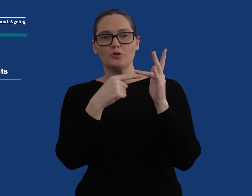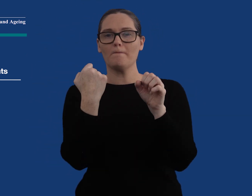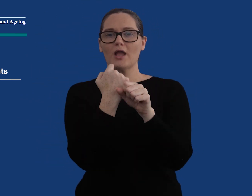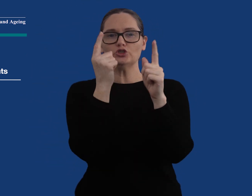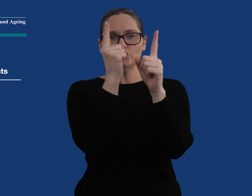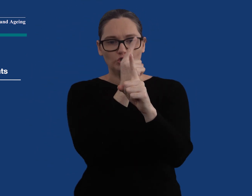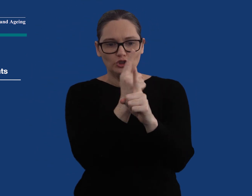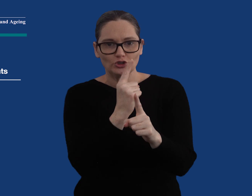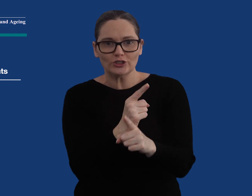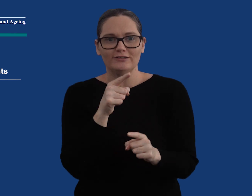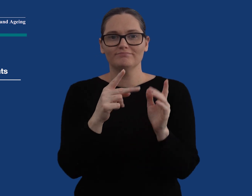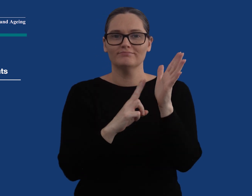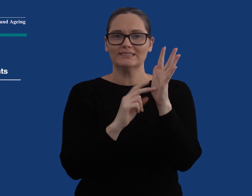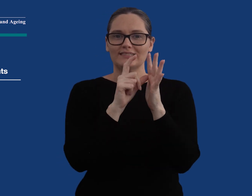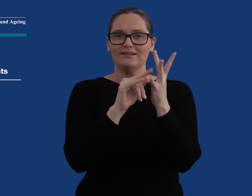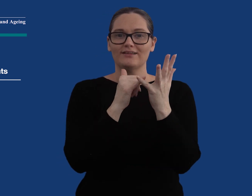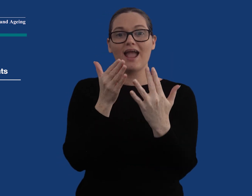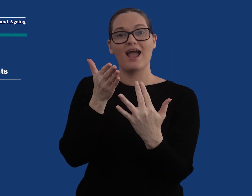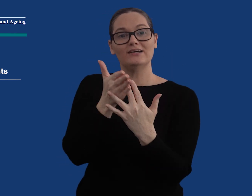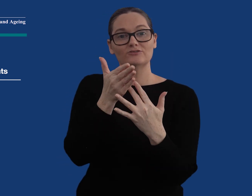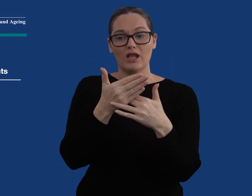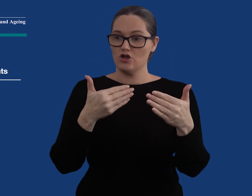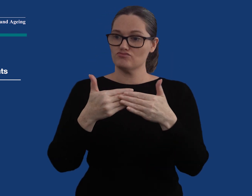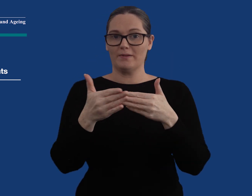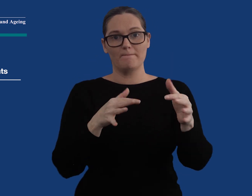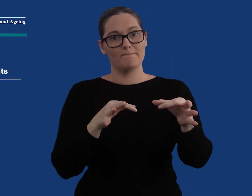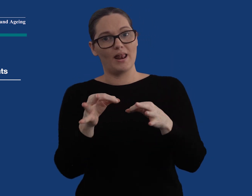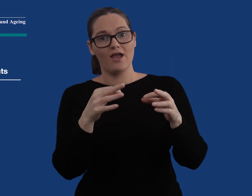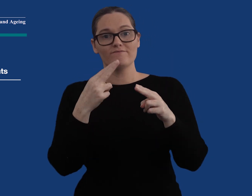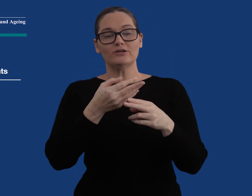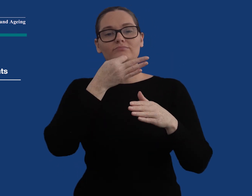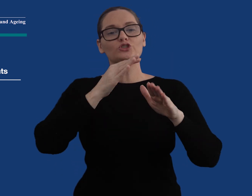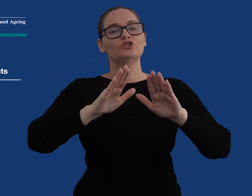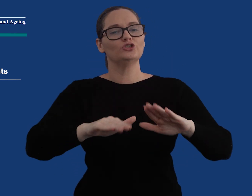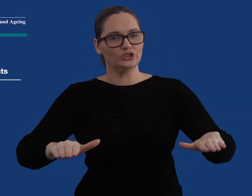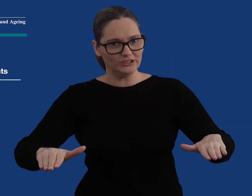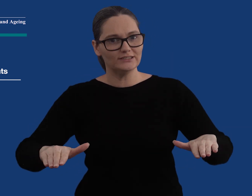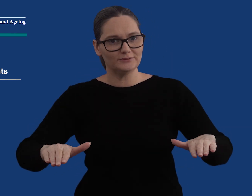to change NDIS access arrangements for children.